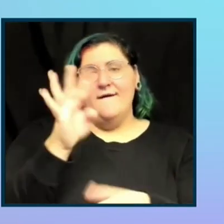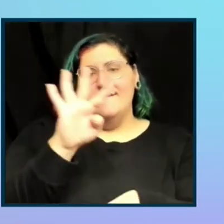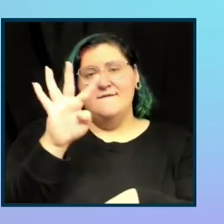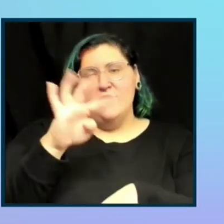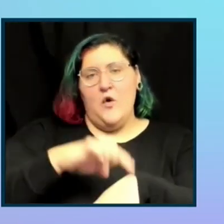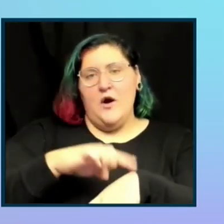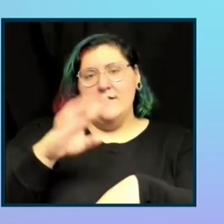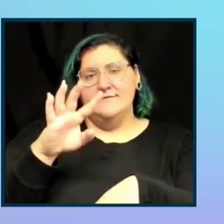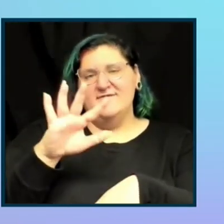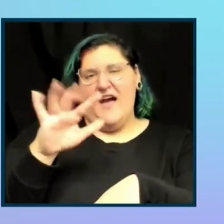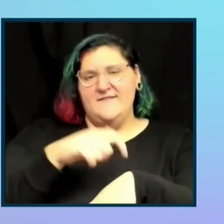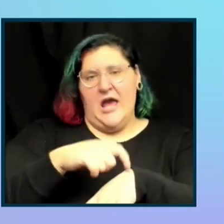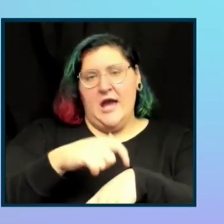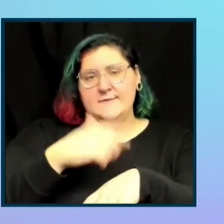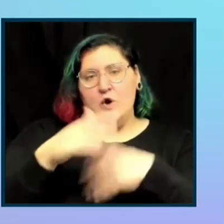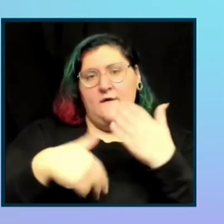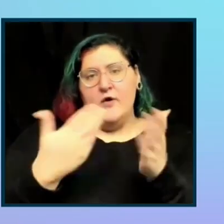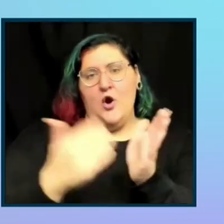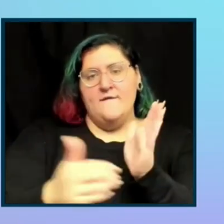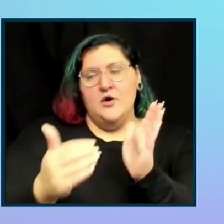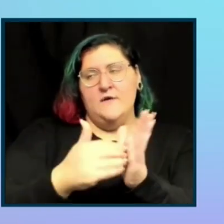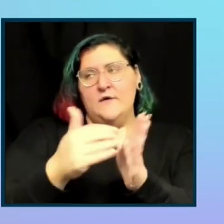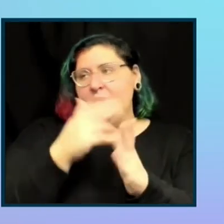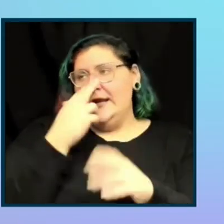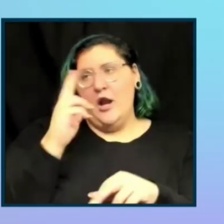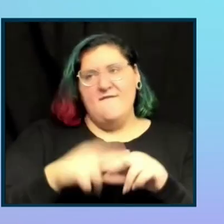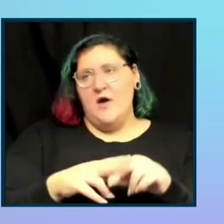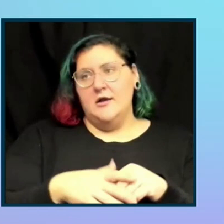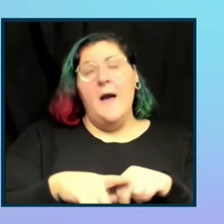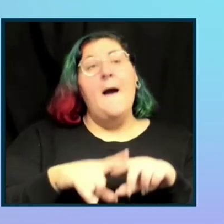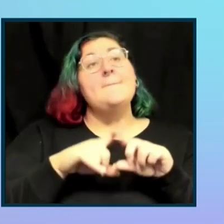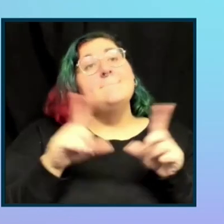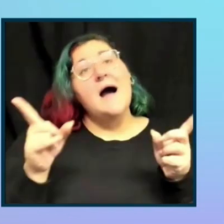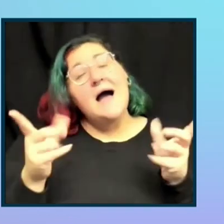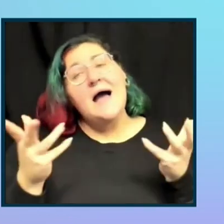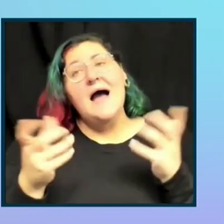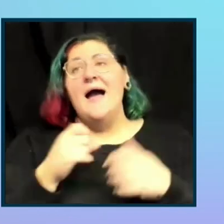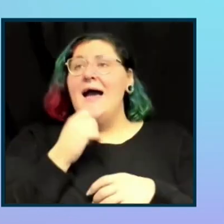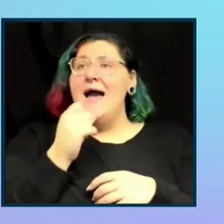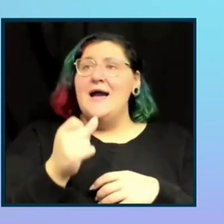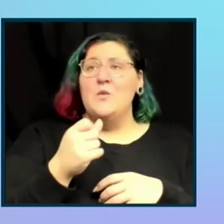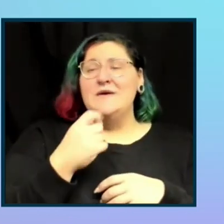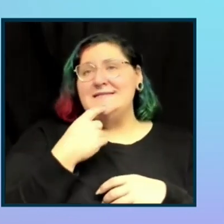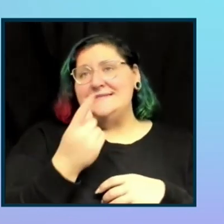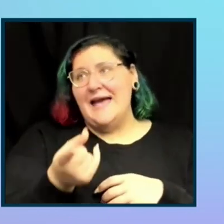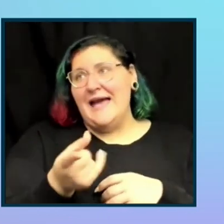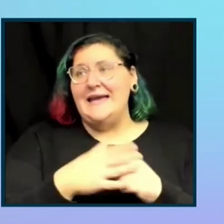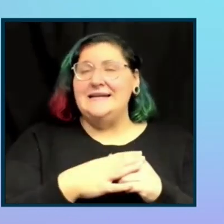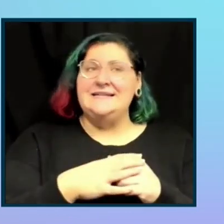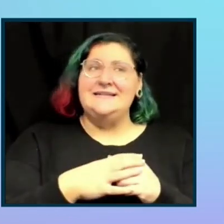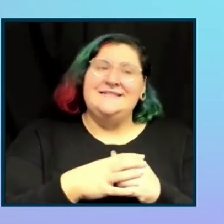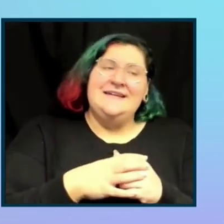But I wouldn't say necessarily a non PVP thing, like a specific non PVP server